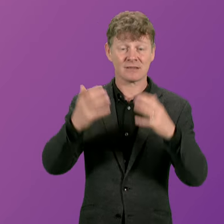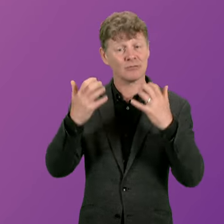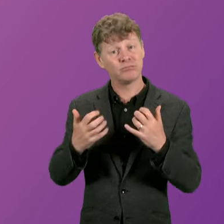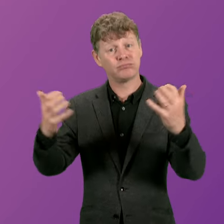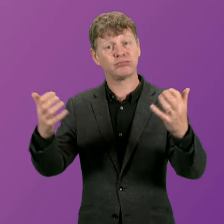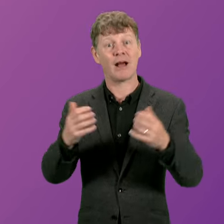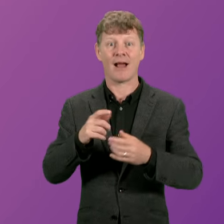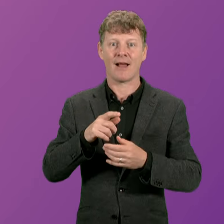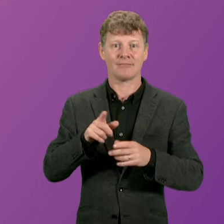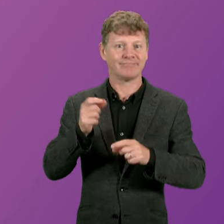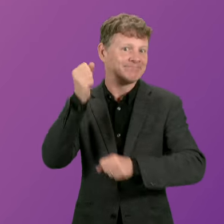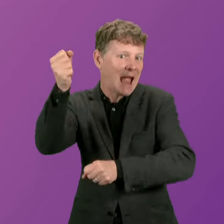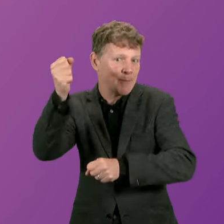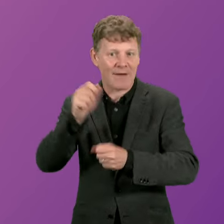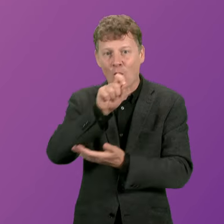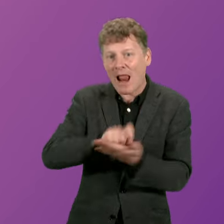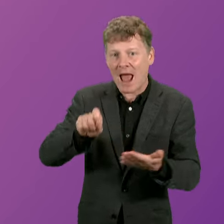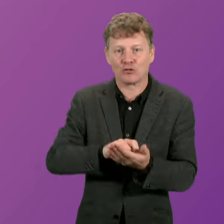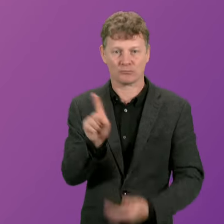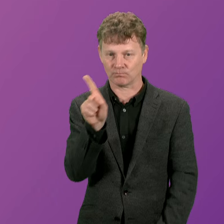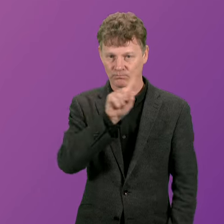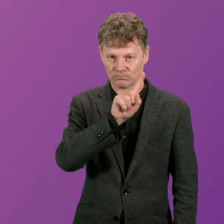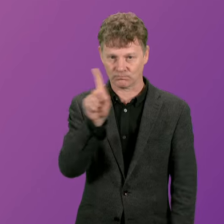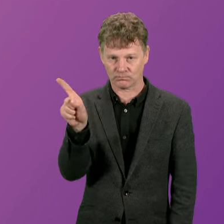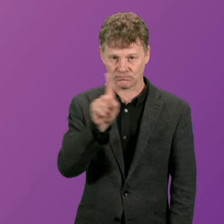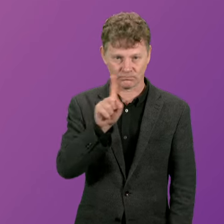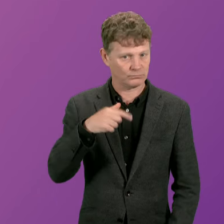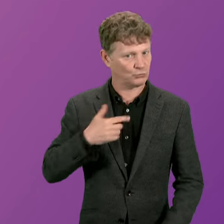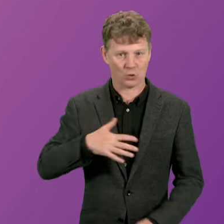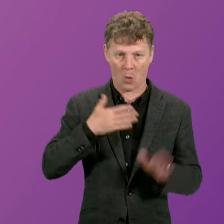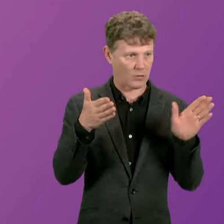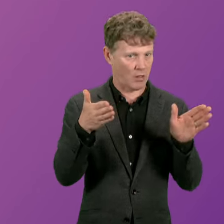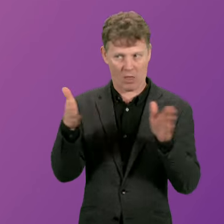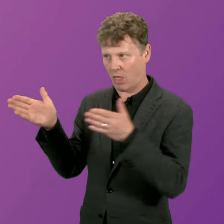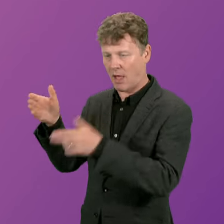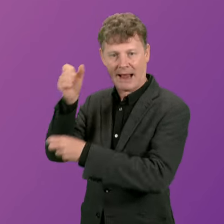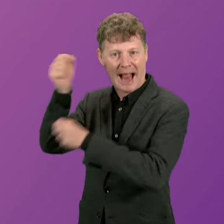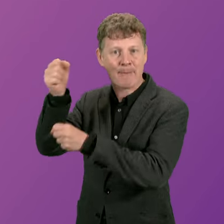electioneering and I do not want campaigning to distract members from focusing on matters for